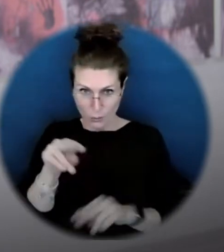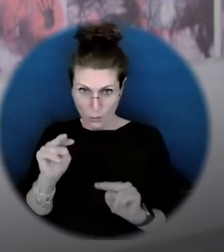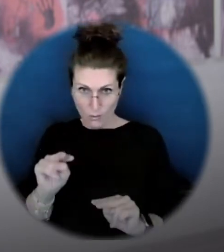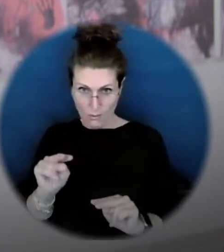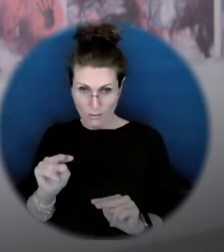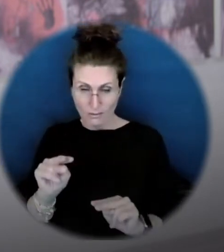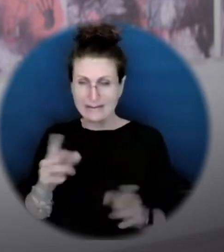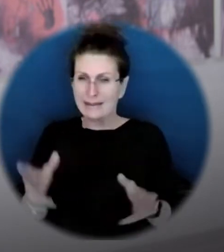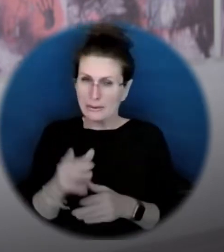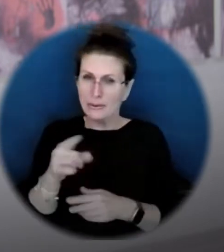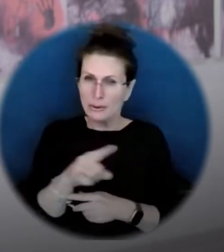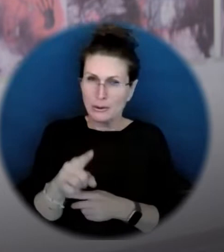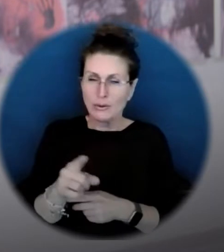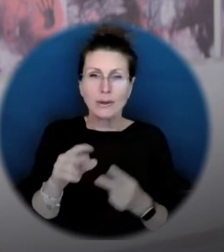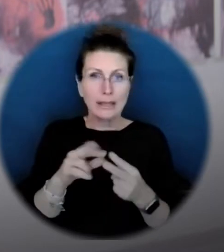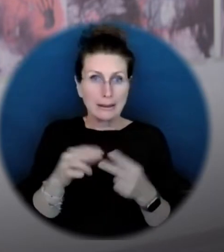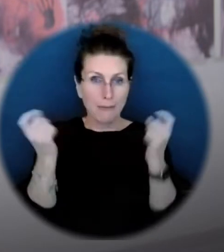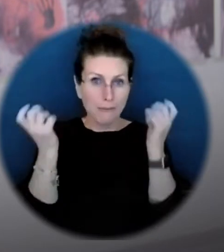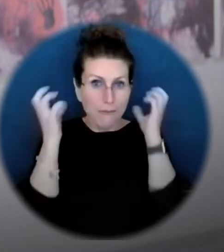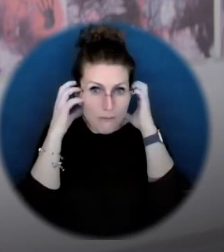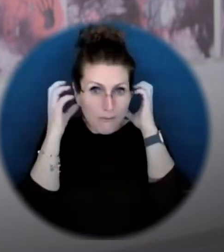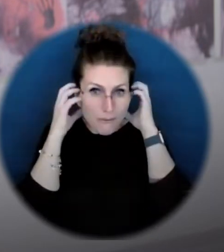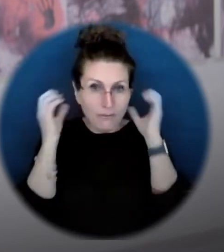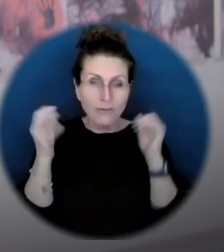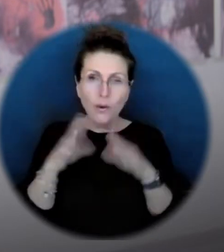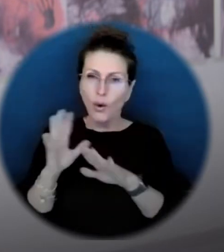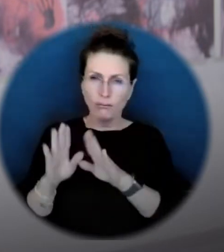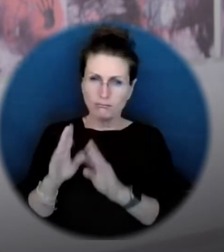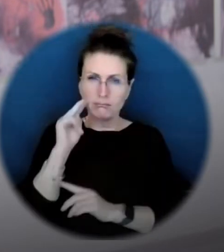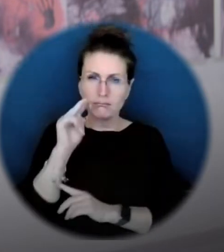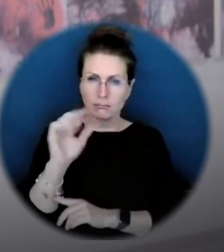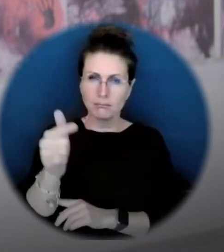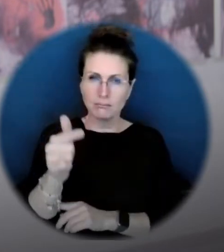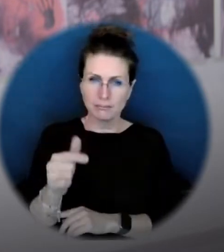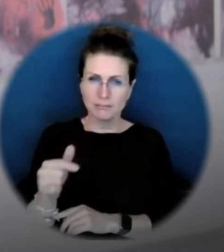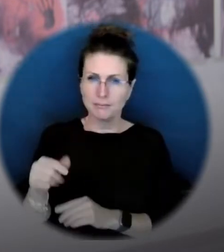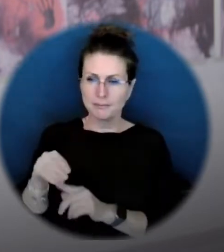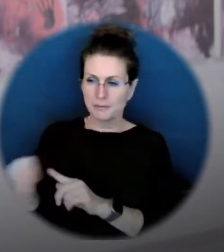and we encourage you to use headphones if they are available to you.